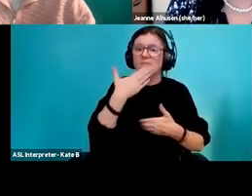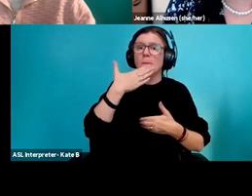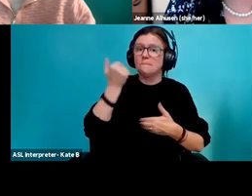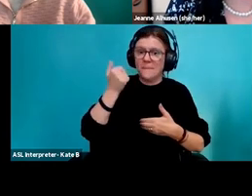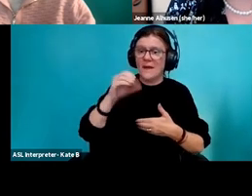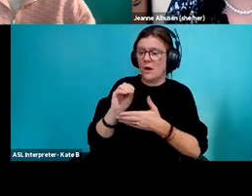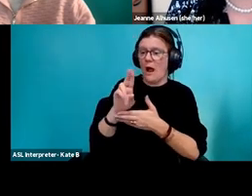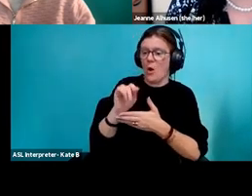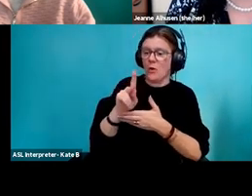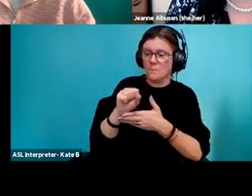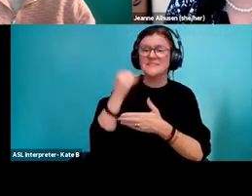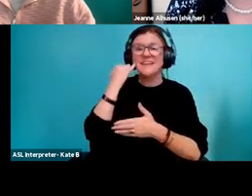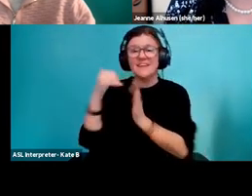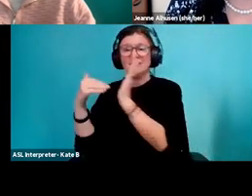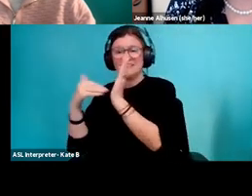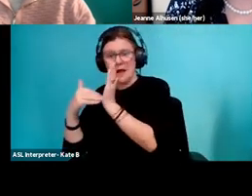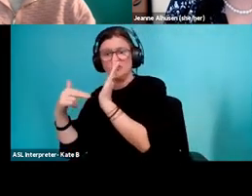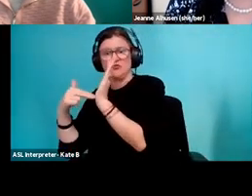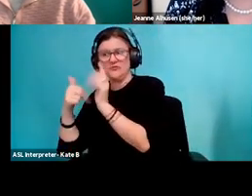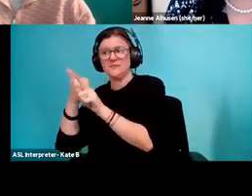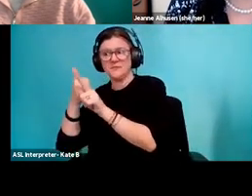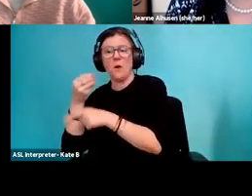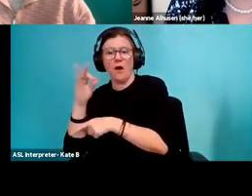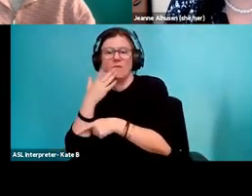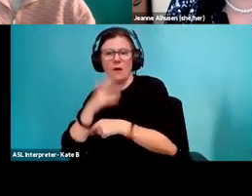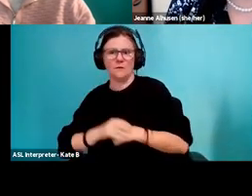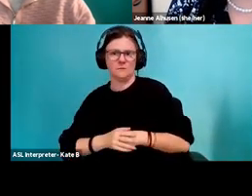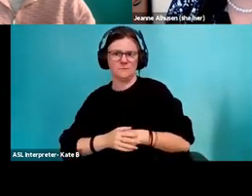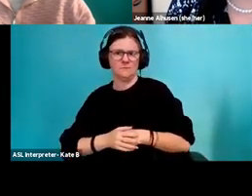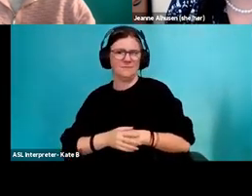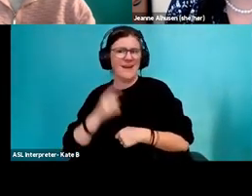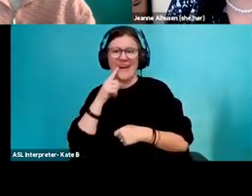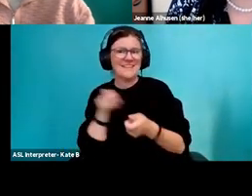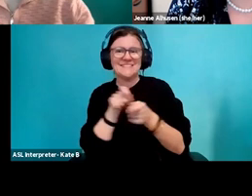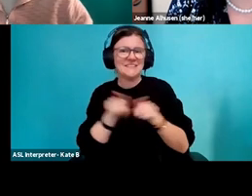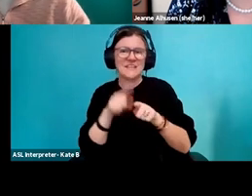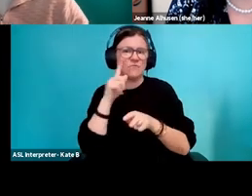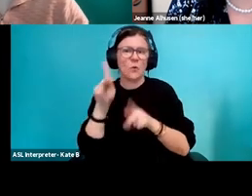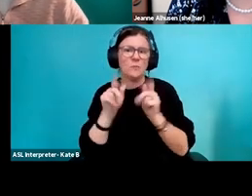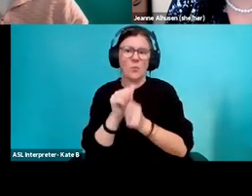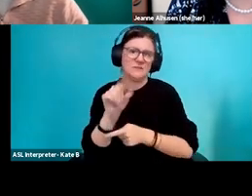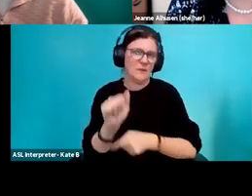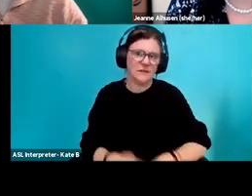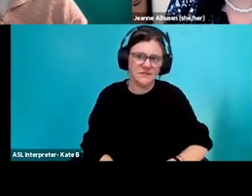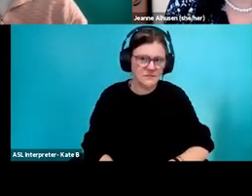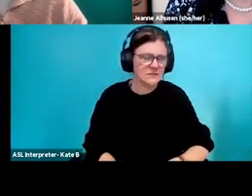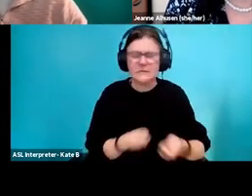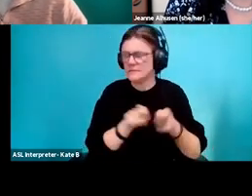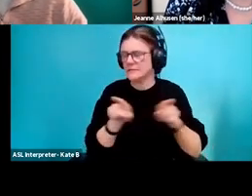by providers of color. I have no reason to believe that the same does not hold true for persons with disability.